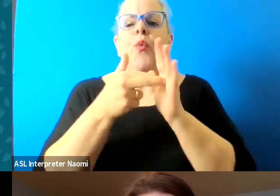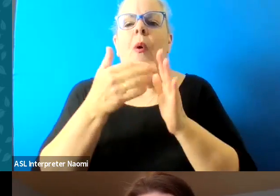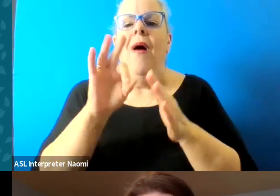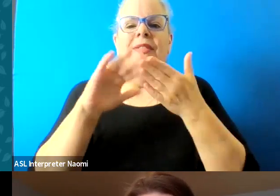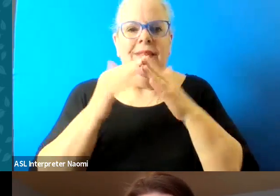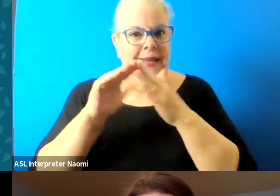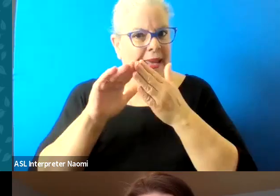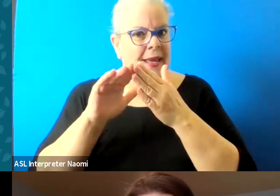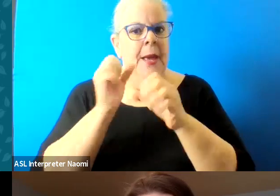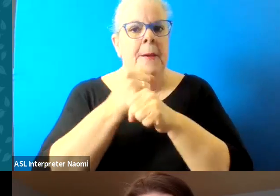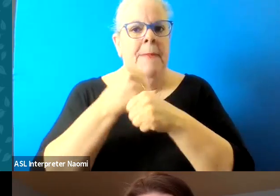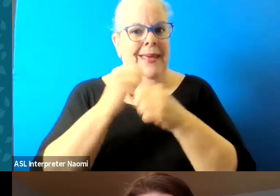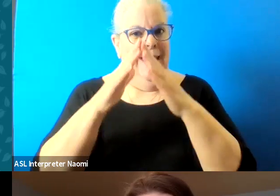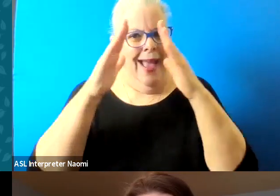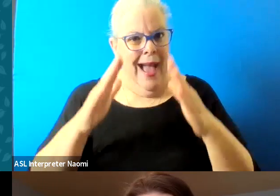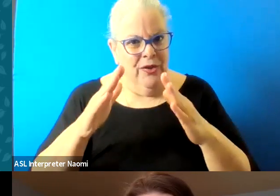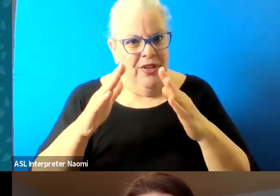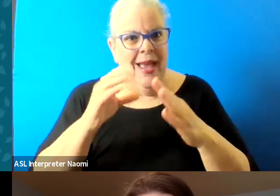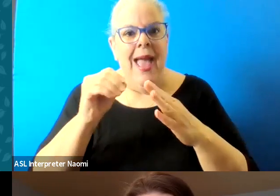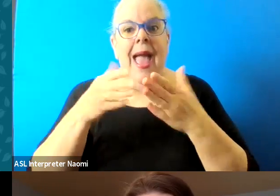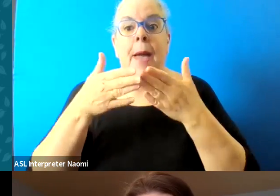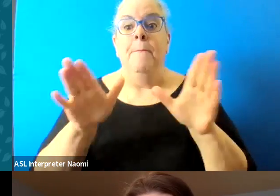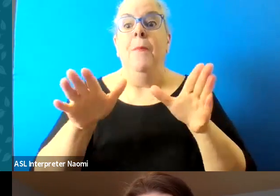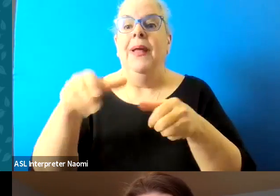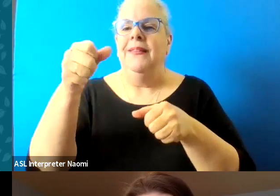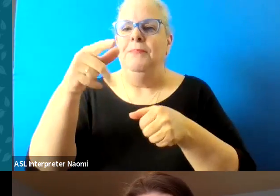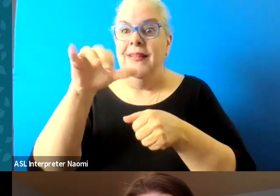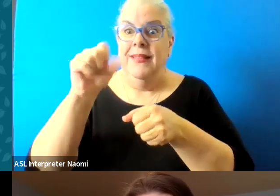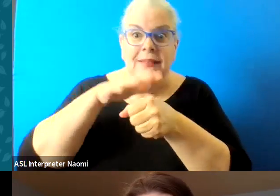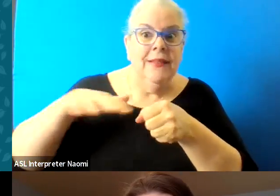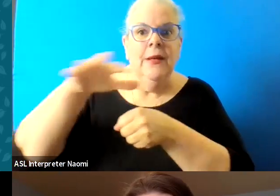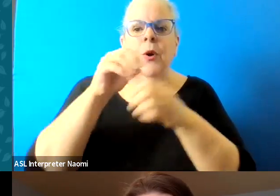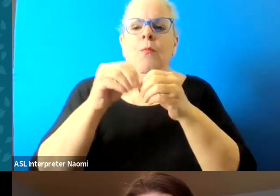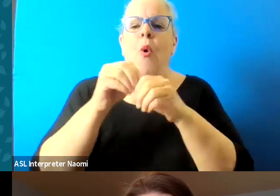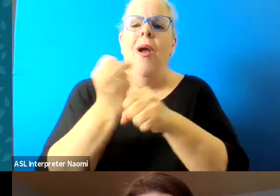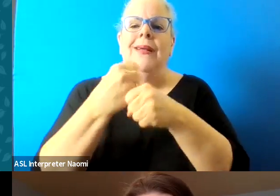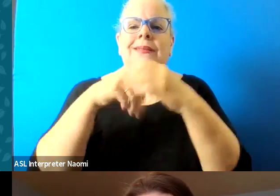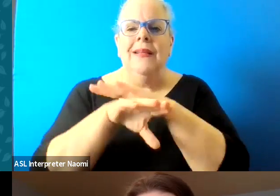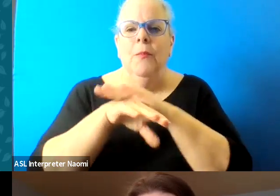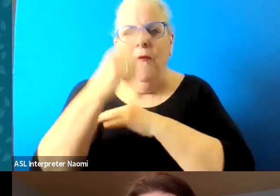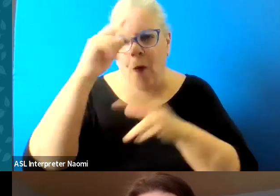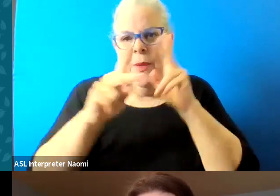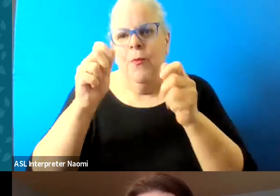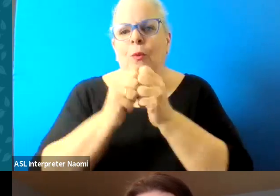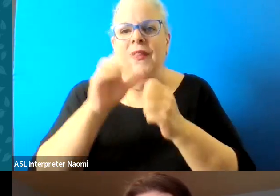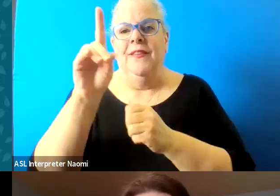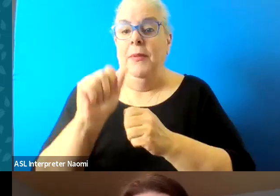in making housing and public spaces more accessible for people with disabilities? Councilman Skorman?